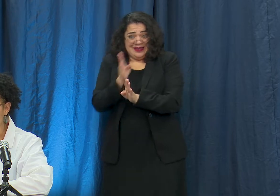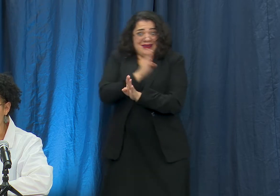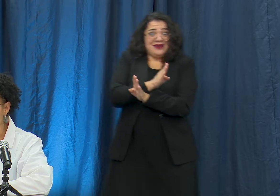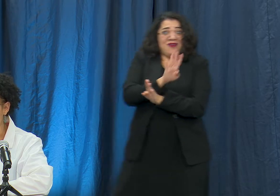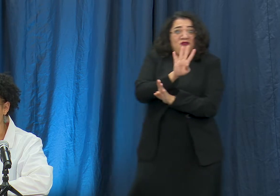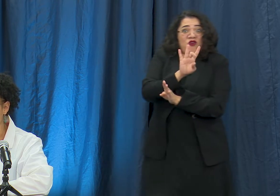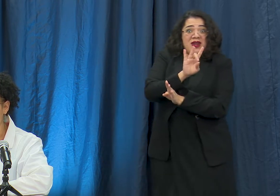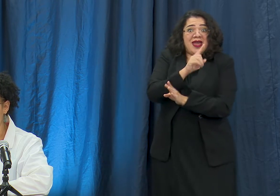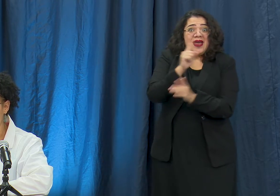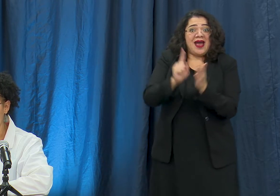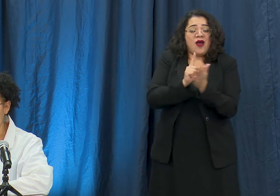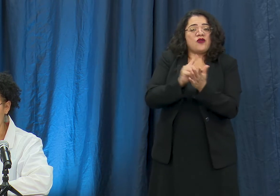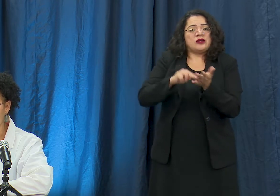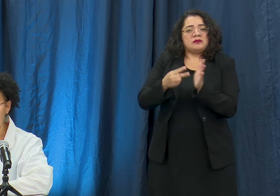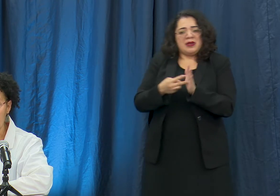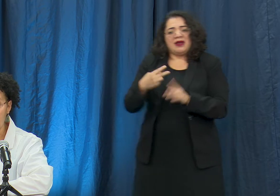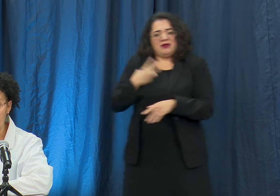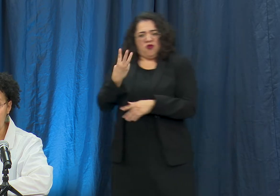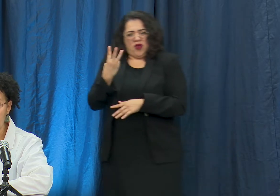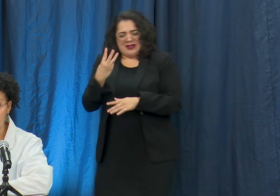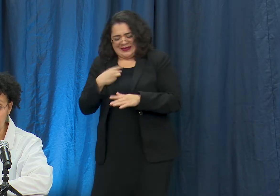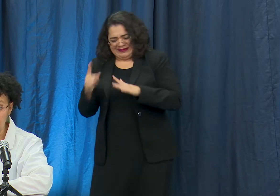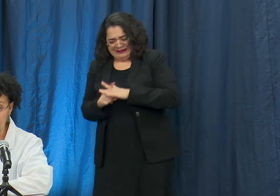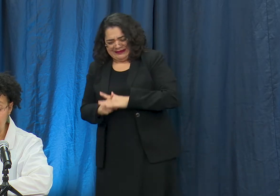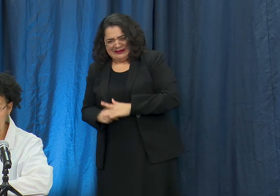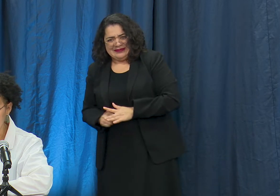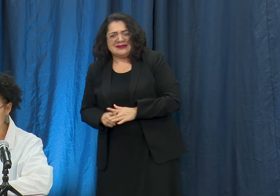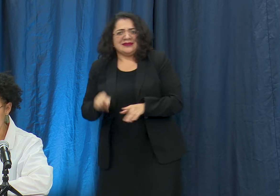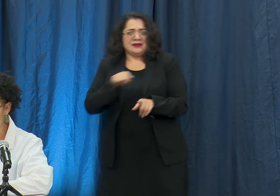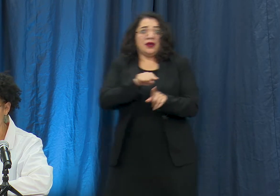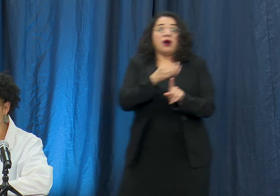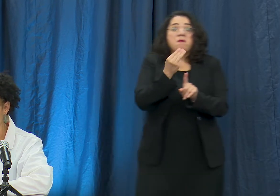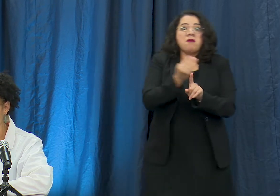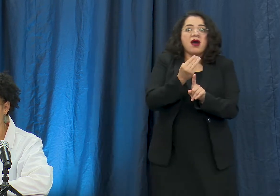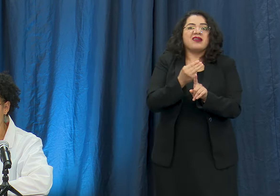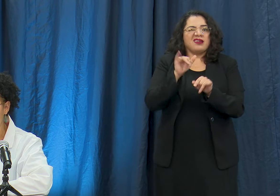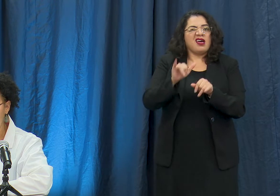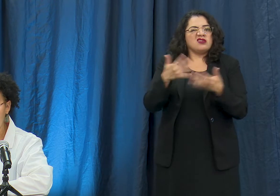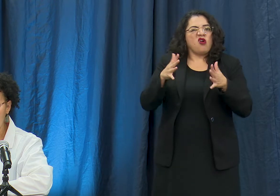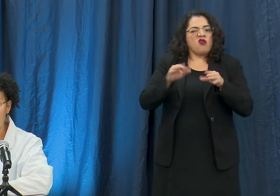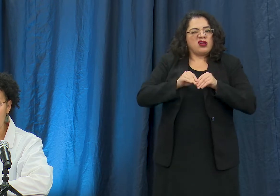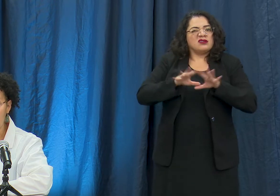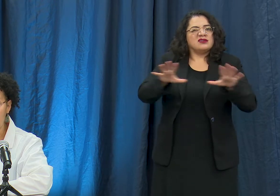likely to have COVID- 19 if they've received a positive test or they've been